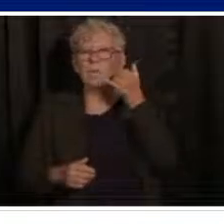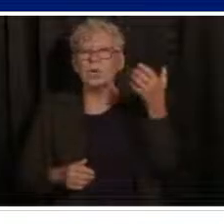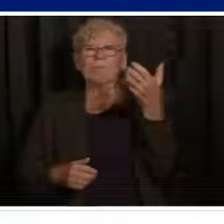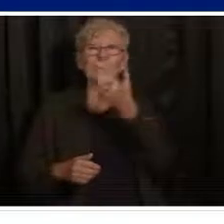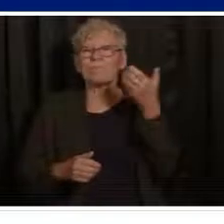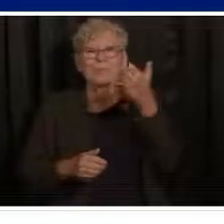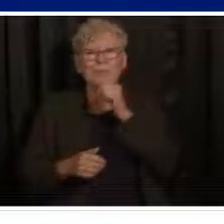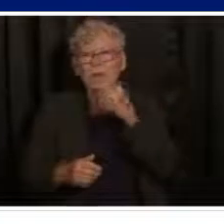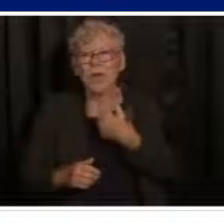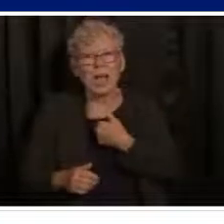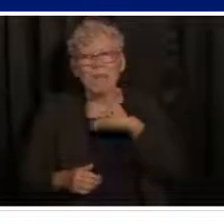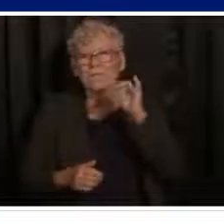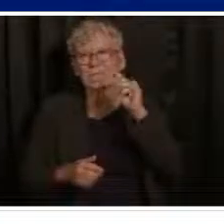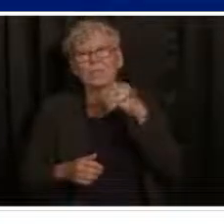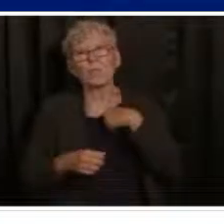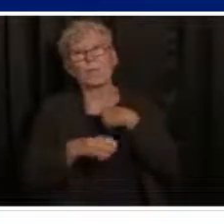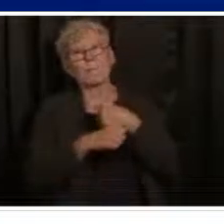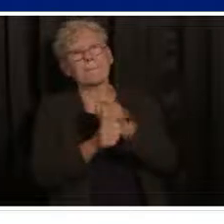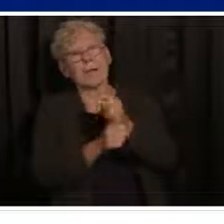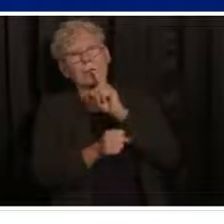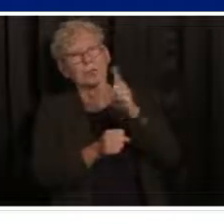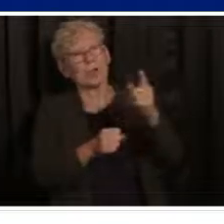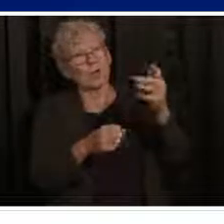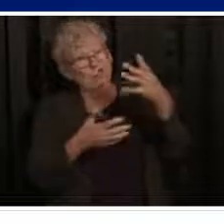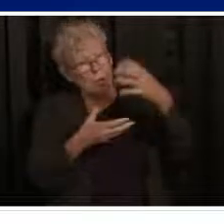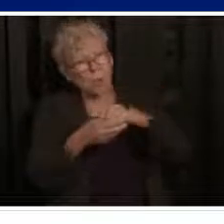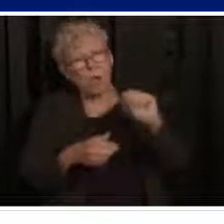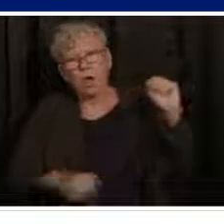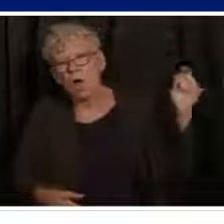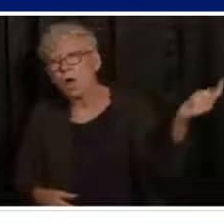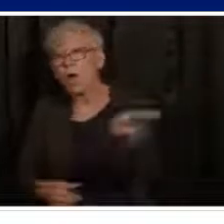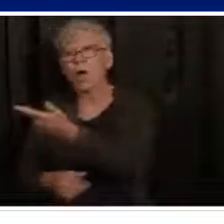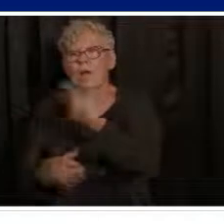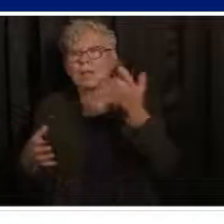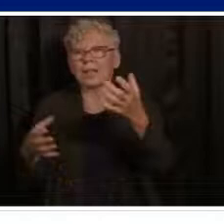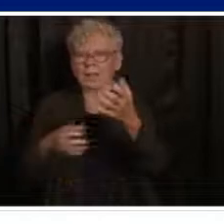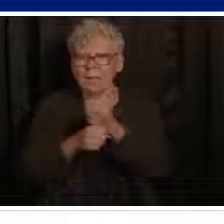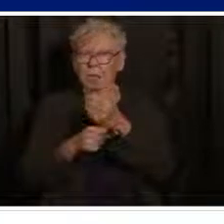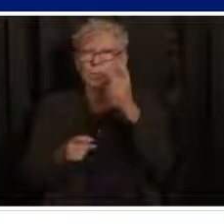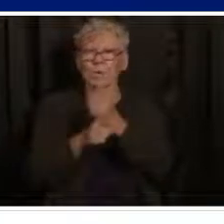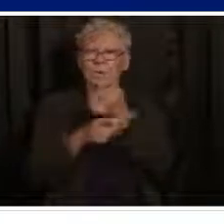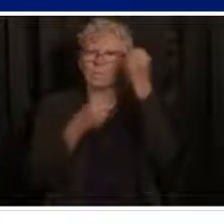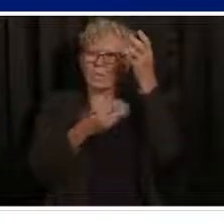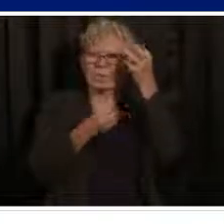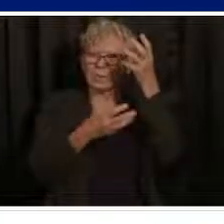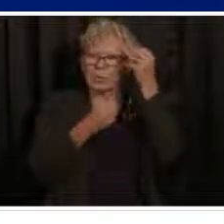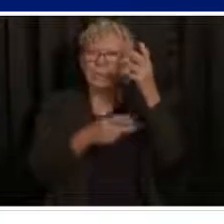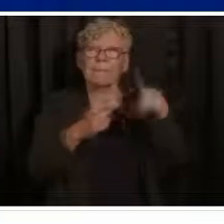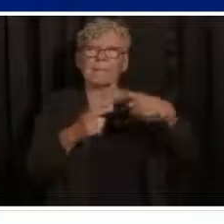behind. Our goal is to ensure that everyone has the information they need to get vaccinated during our push to